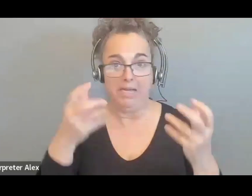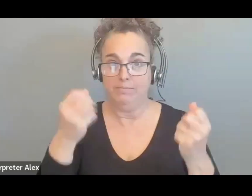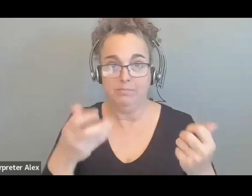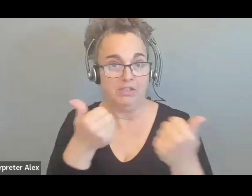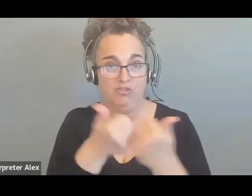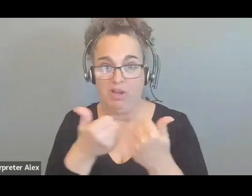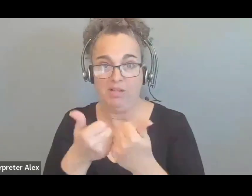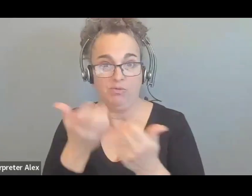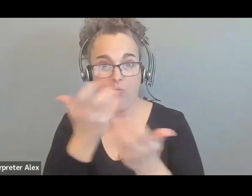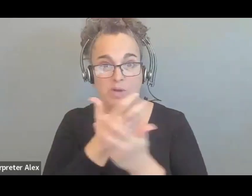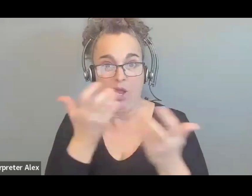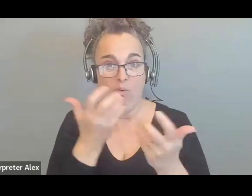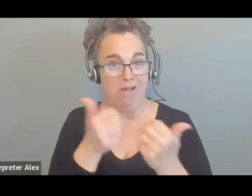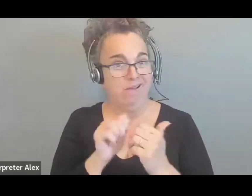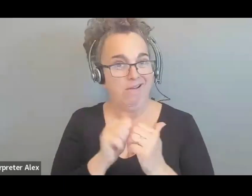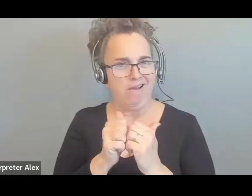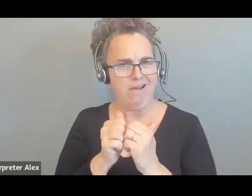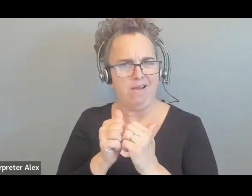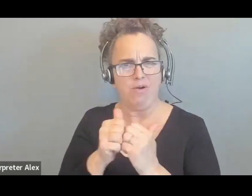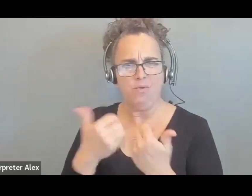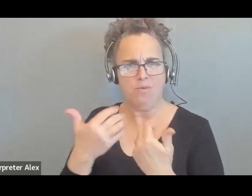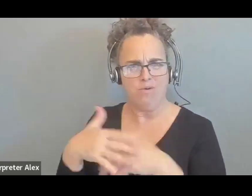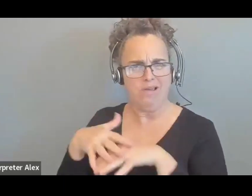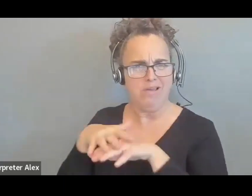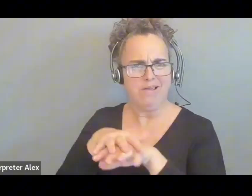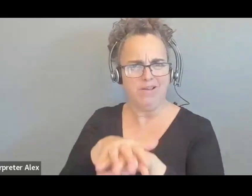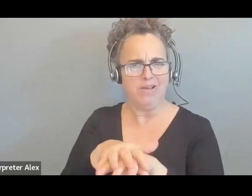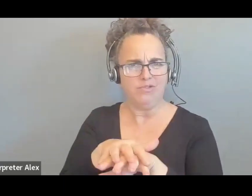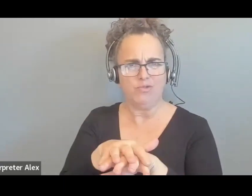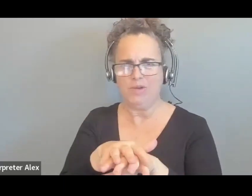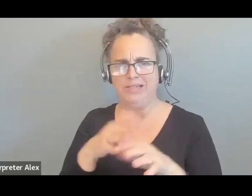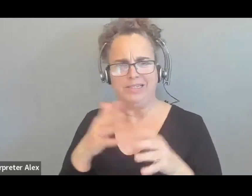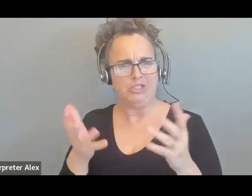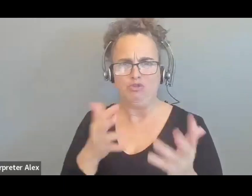to integrating just across